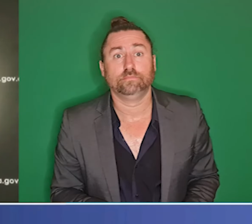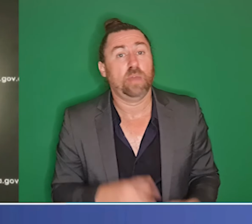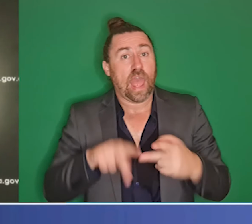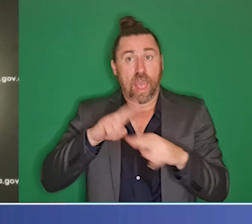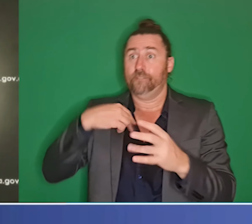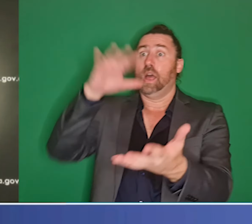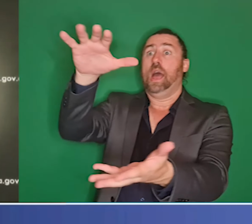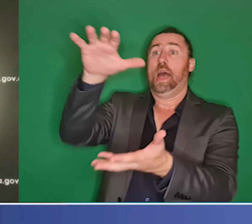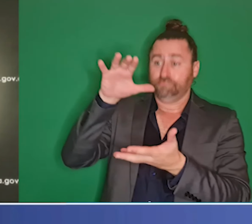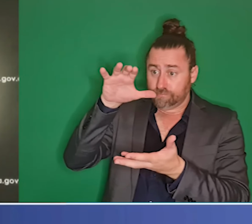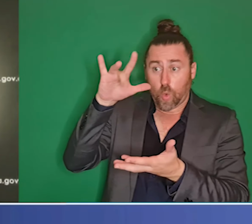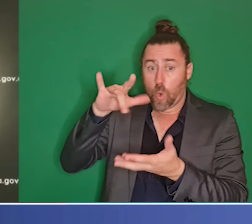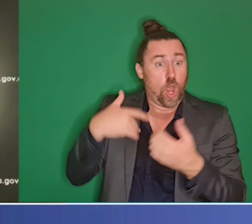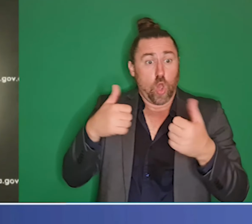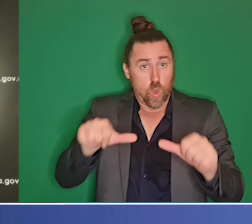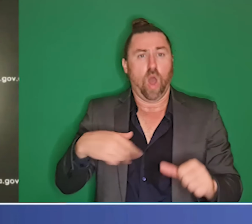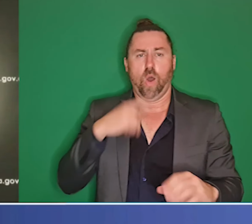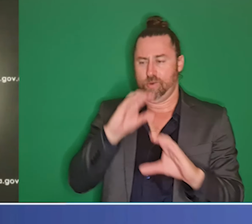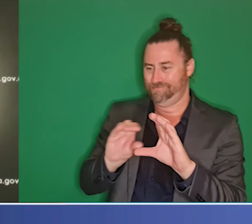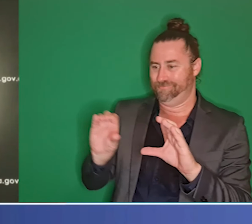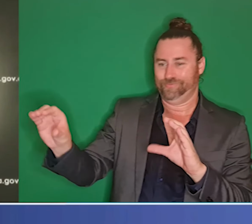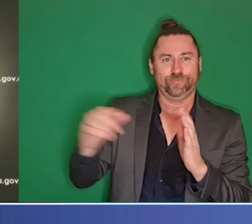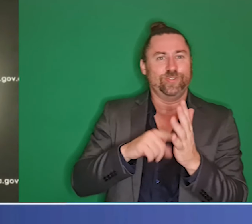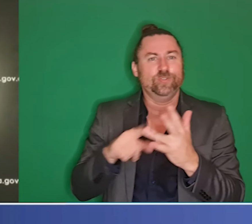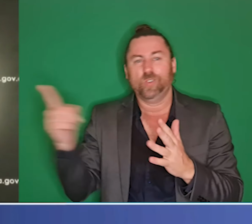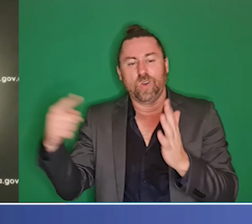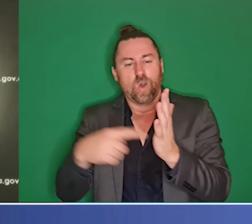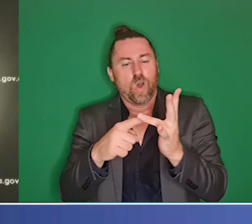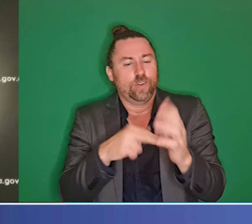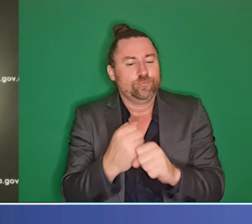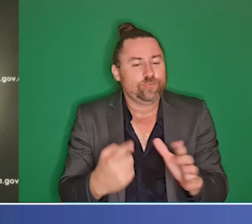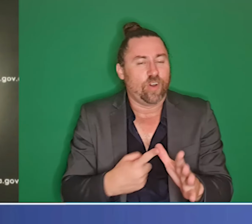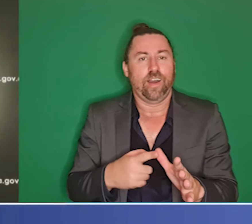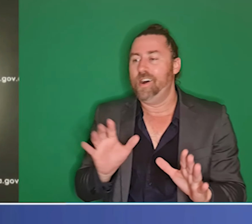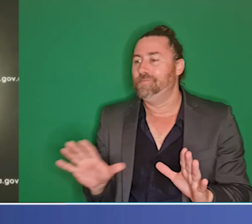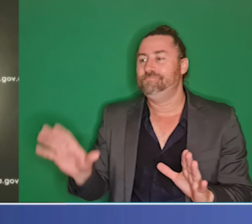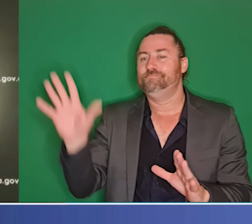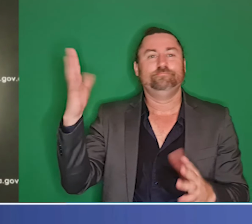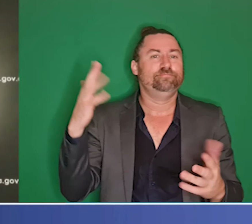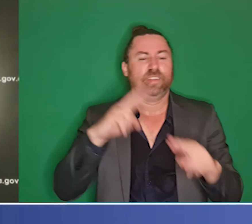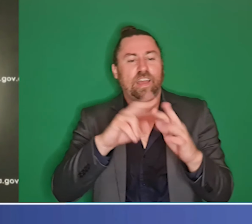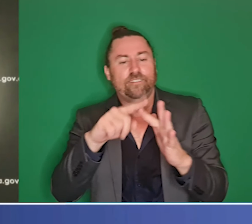we will absolutely share with our Pacific neighbours. So, I'm very hopeful that we will hear more from the TGA